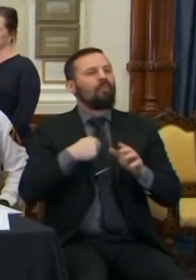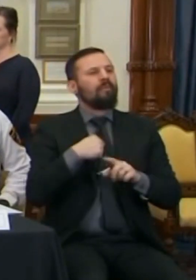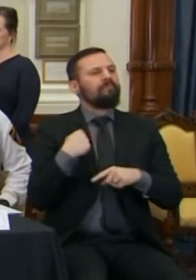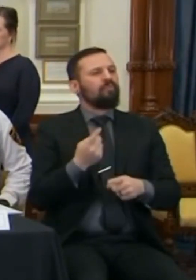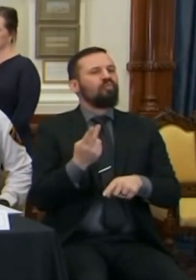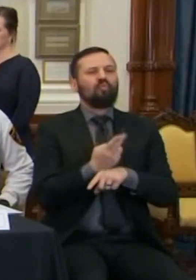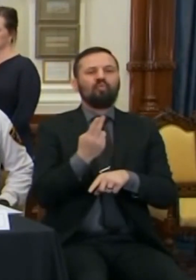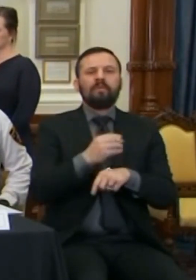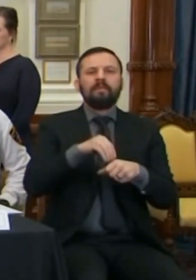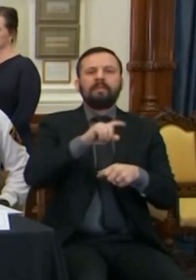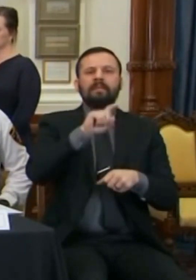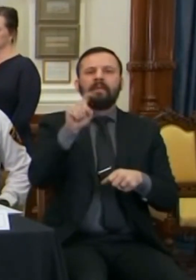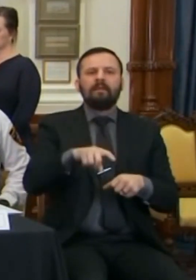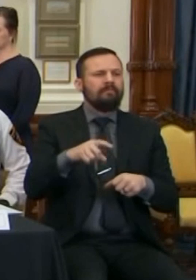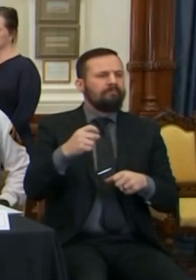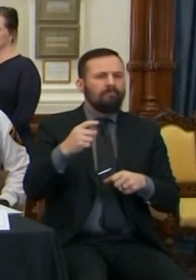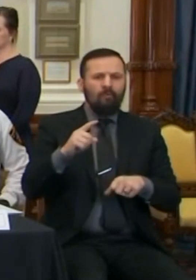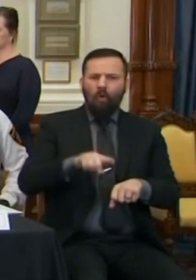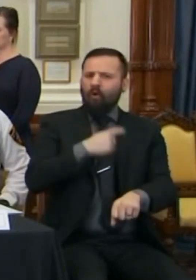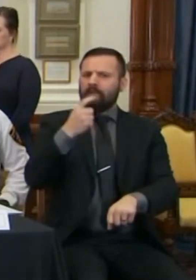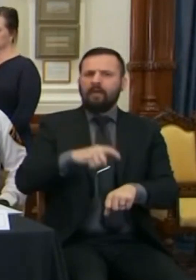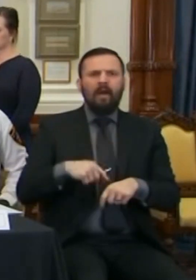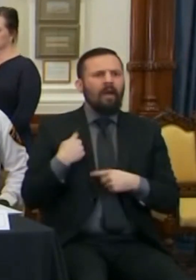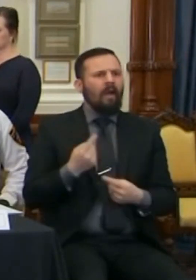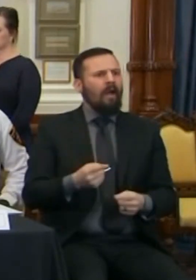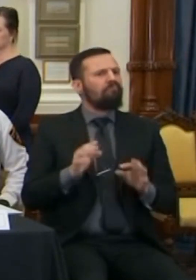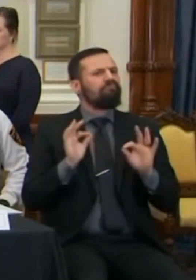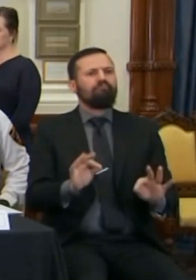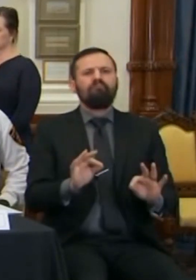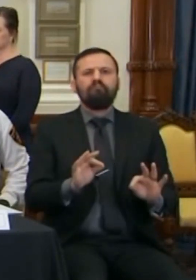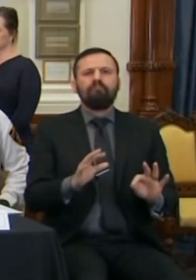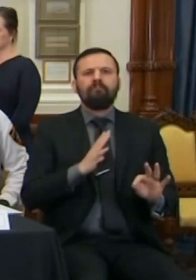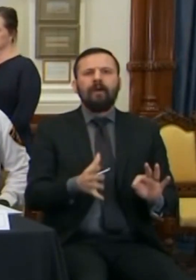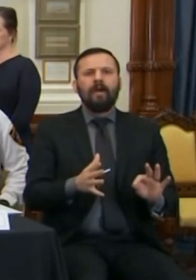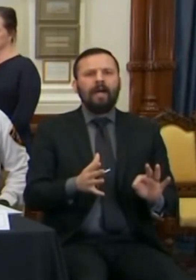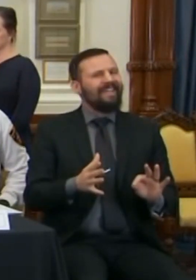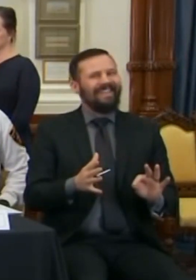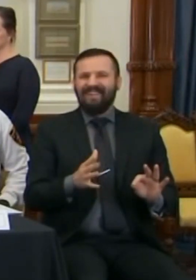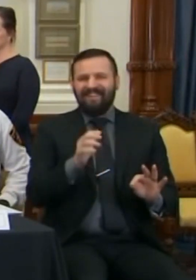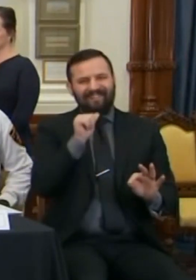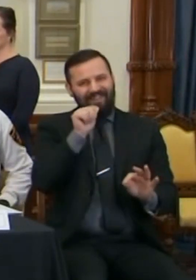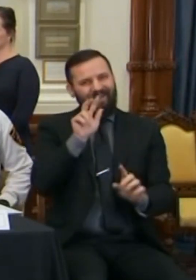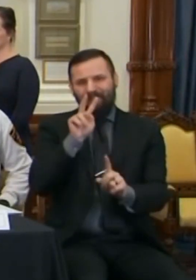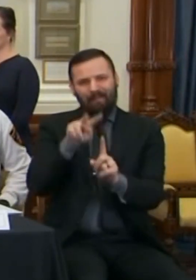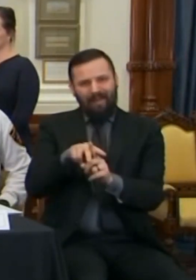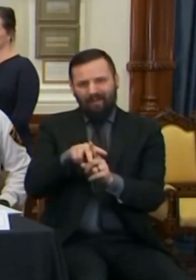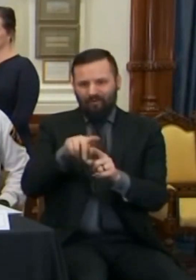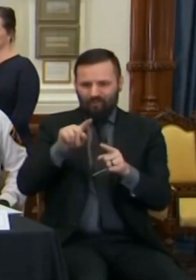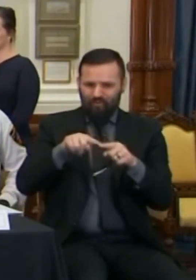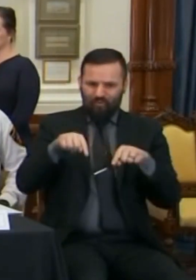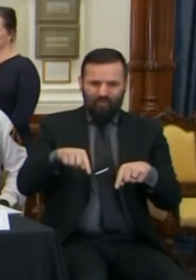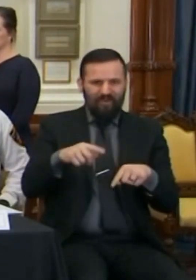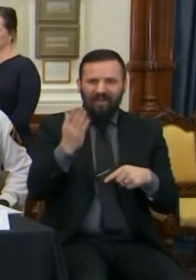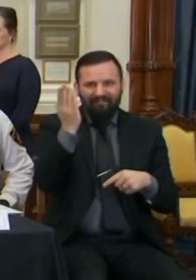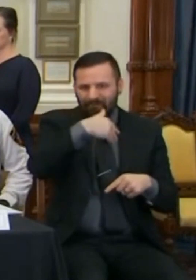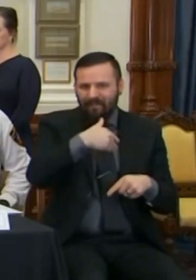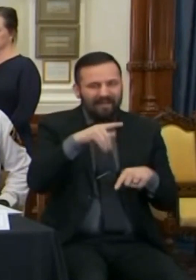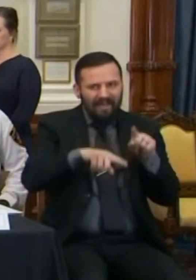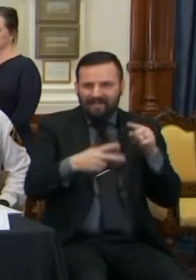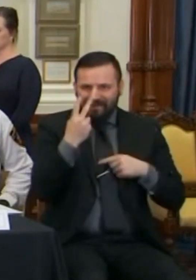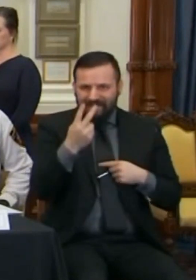such a long time so effectively does not apply to an invisible disease that knows